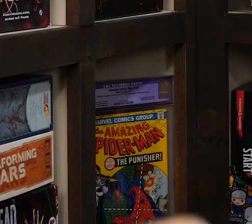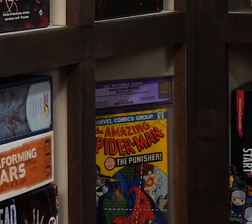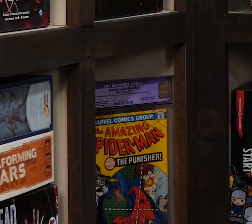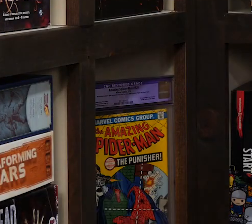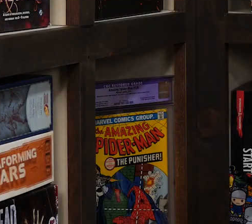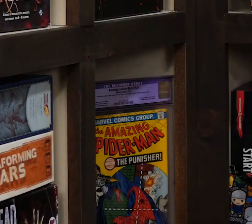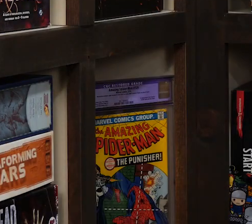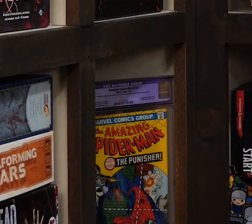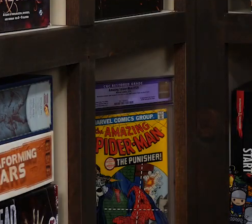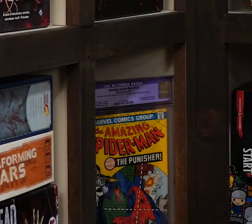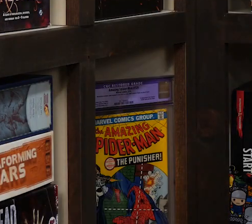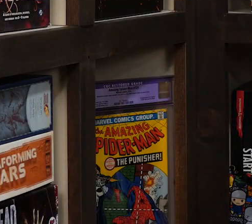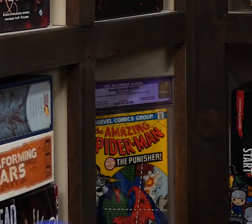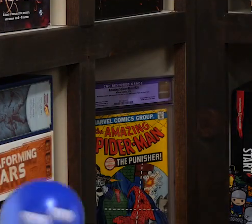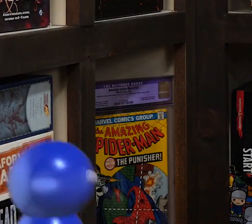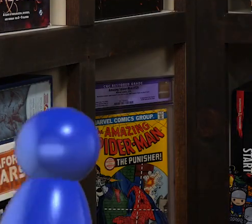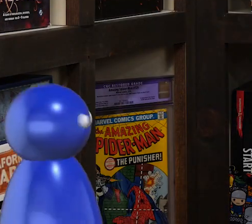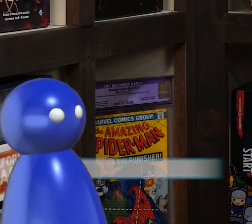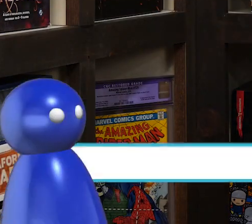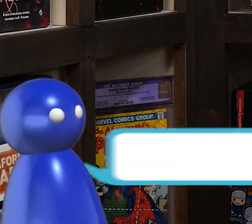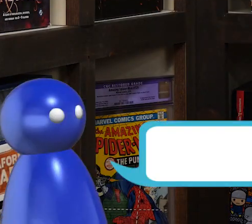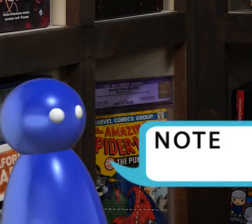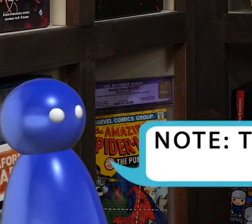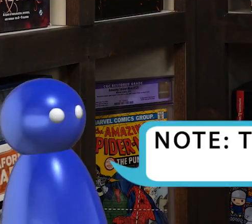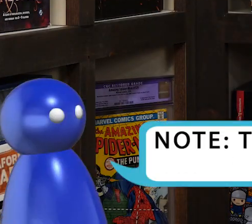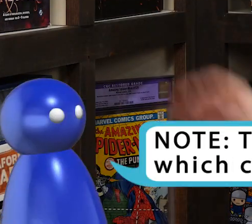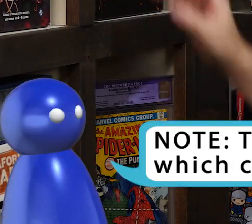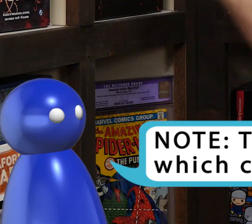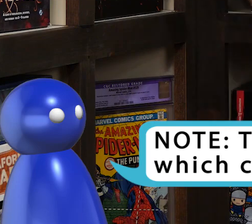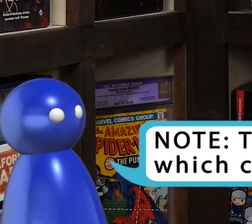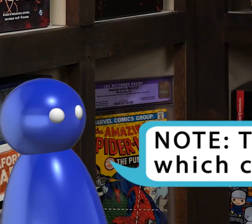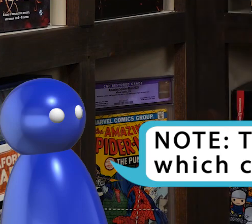Hi and welcome to Watch It Played! My name is Rodney Smith and in this video we’re